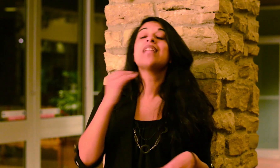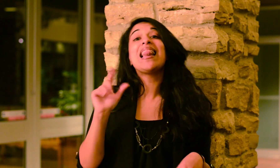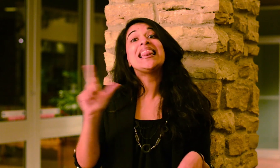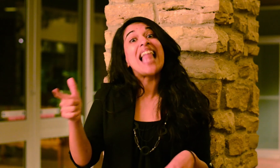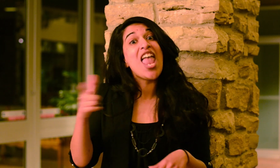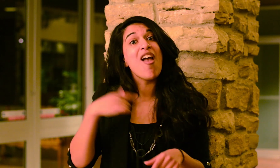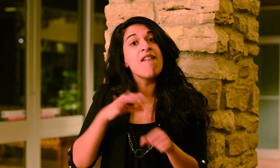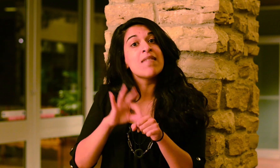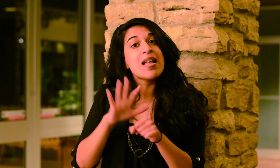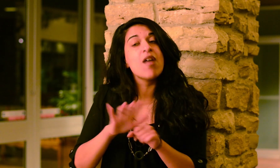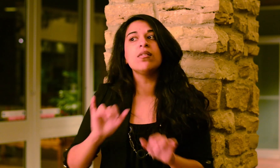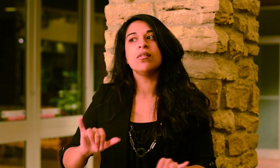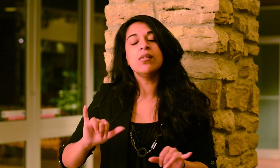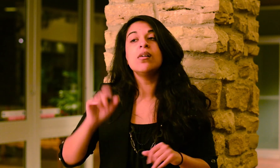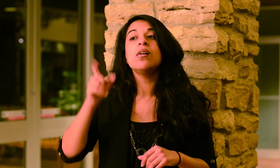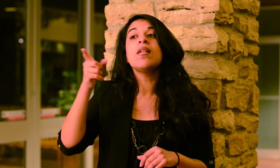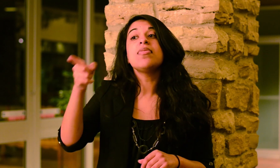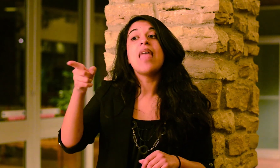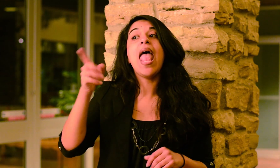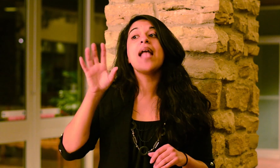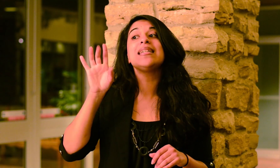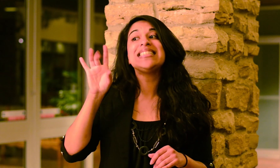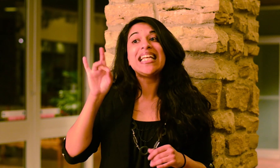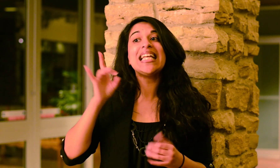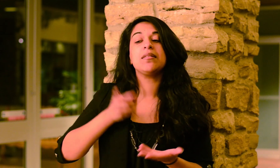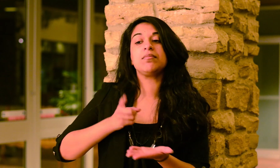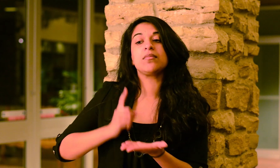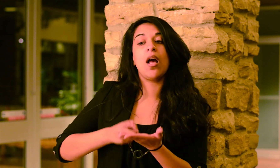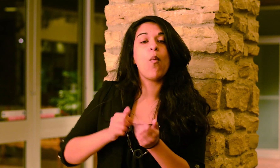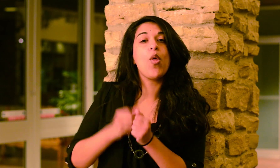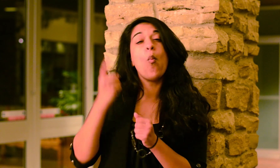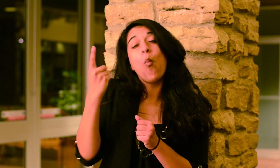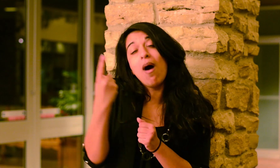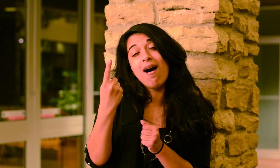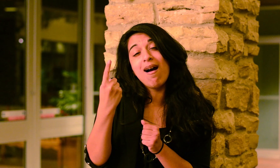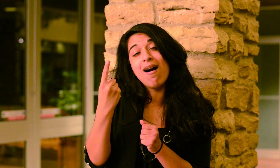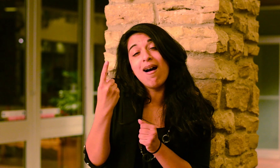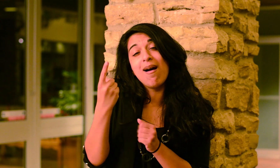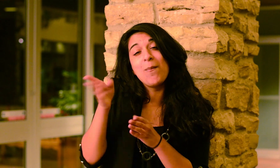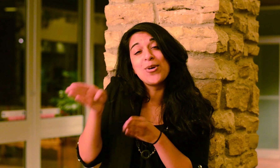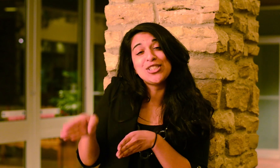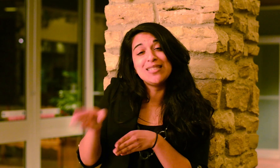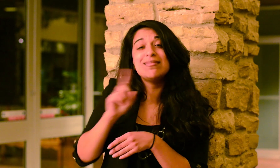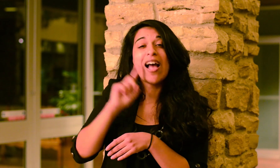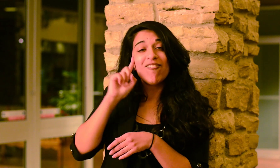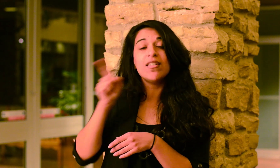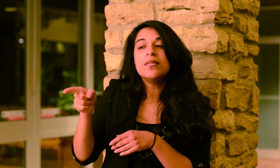Later on in the meeting, I found out that they did seek input however, from only one deaf person